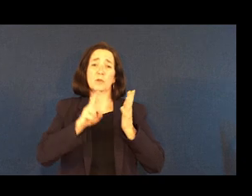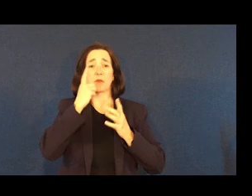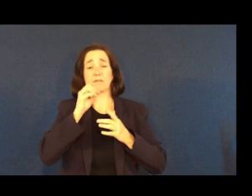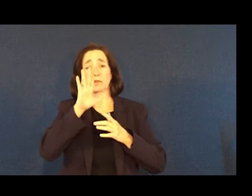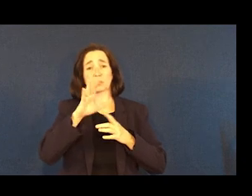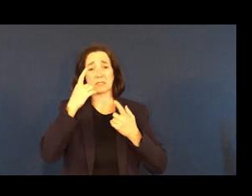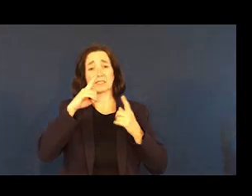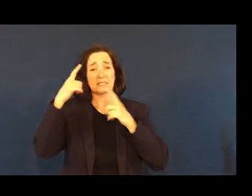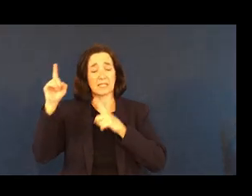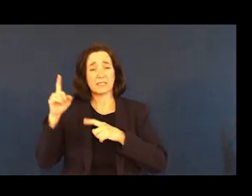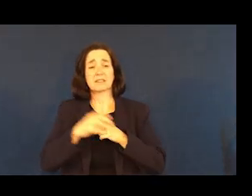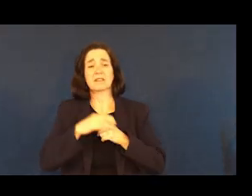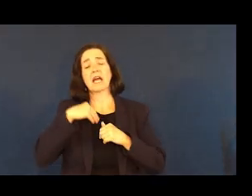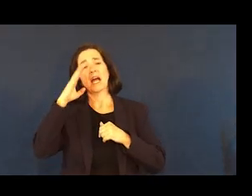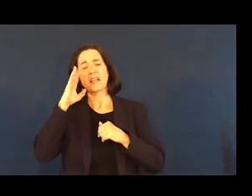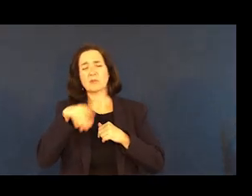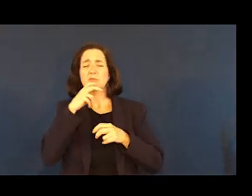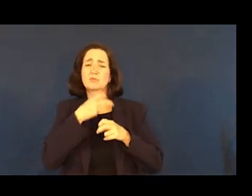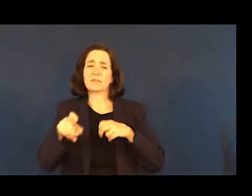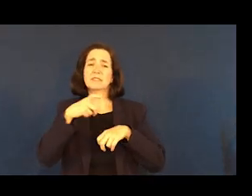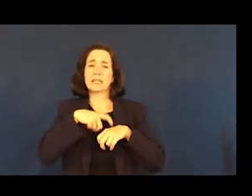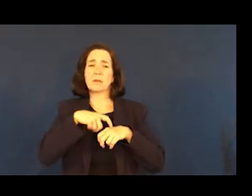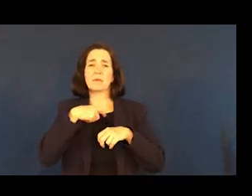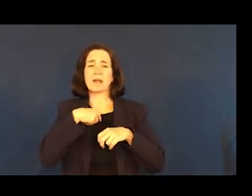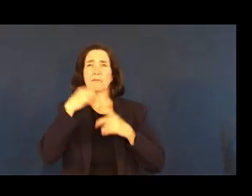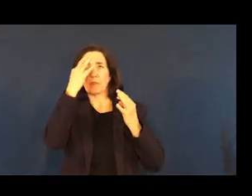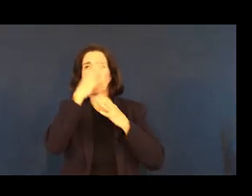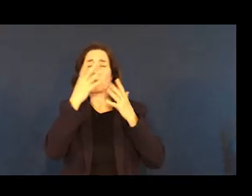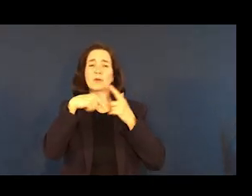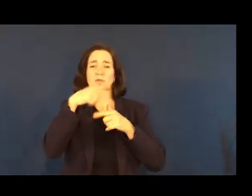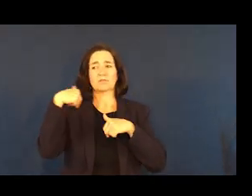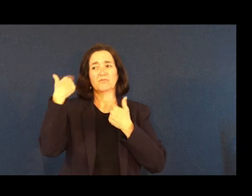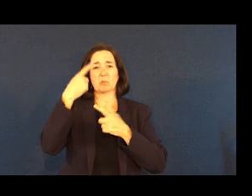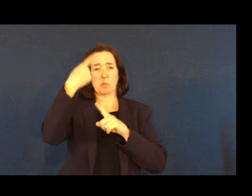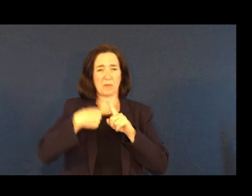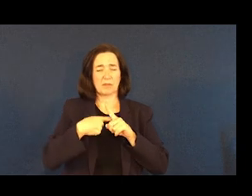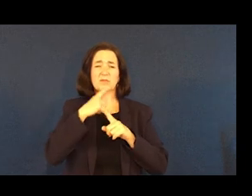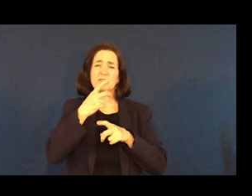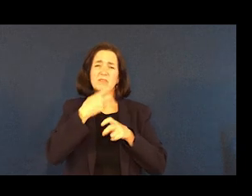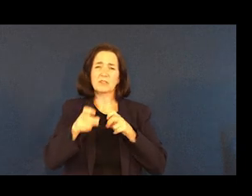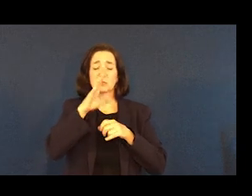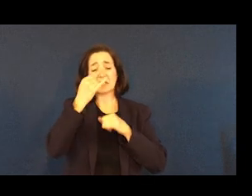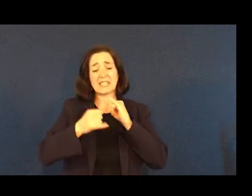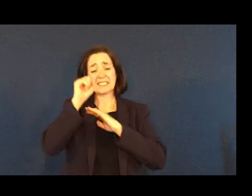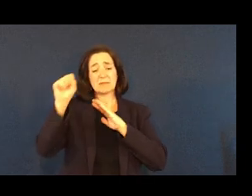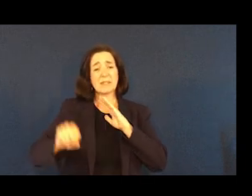I know this has been a rough time. I've thought a lot about you in the last month, and how hard it must be to have your last semester of your senior year taken away from you,